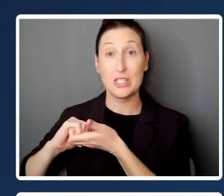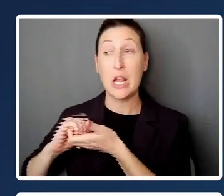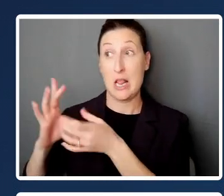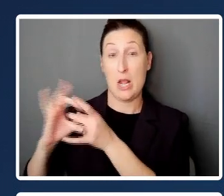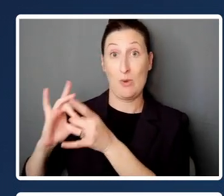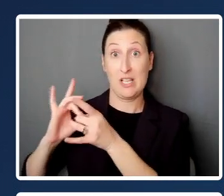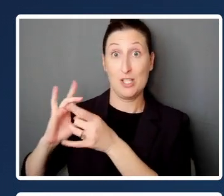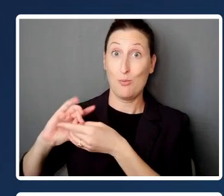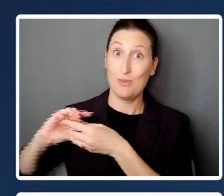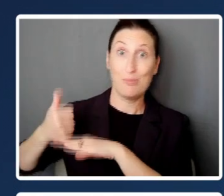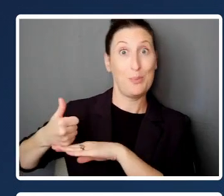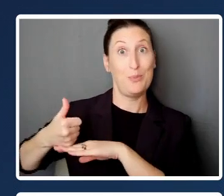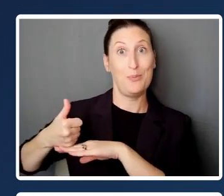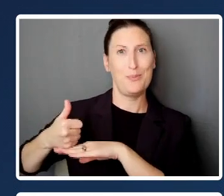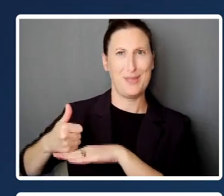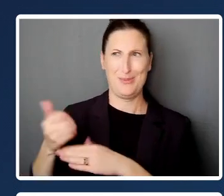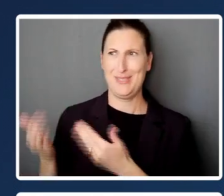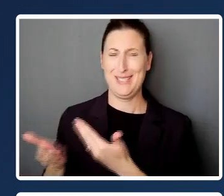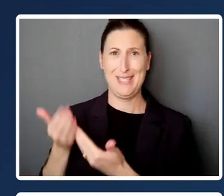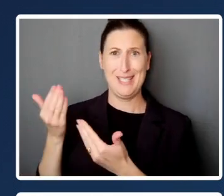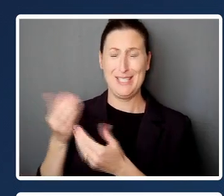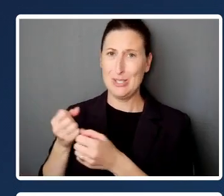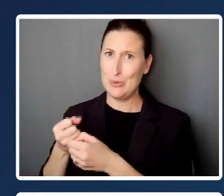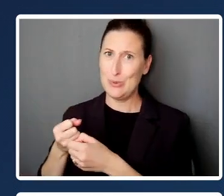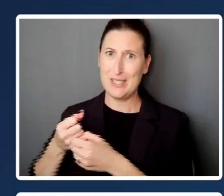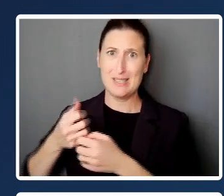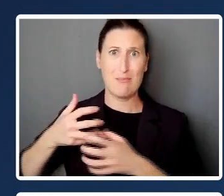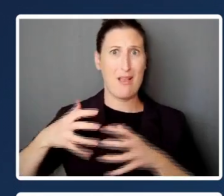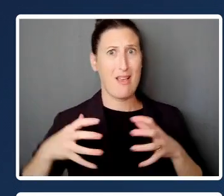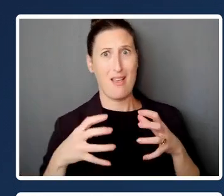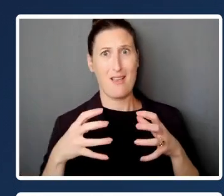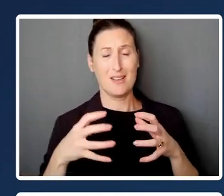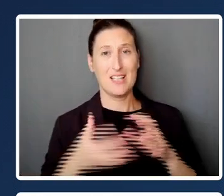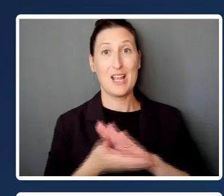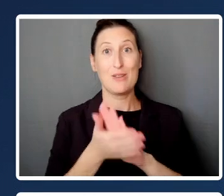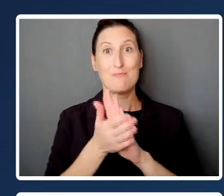it was pretty easy to expand the partnership and create the Youth Stamp Collective program.